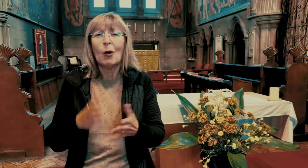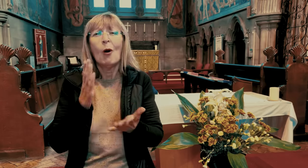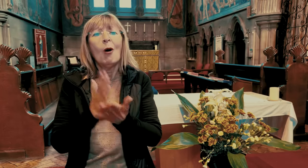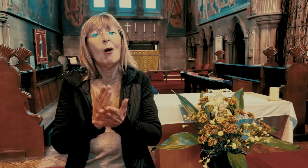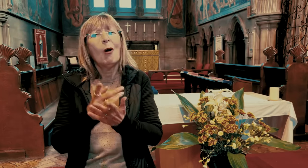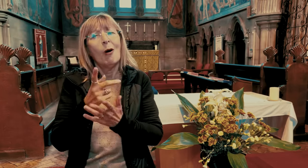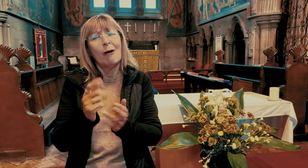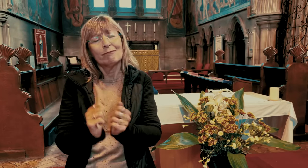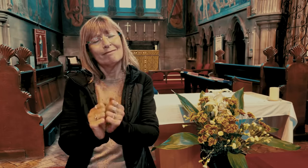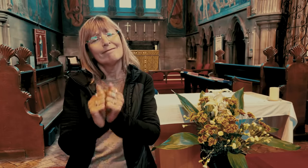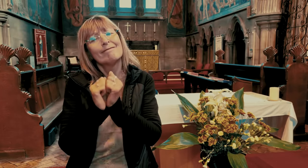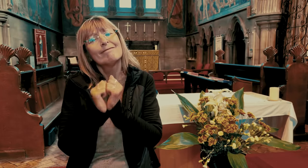And be thankful.